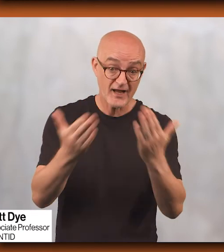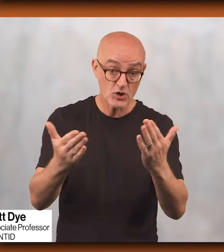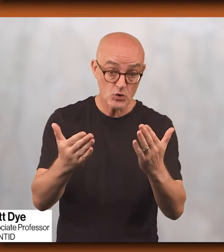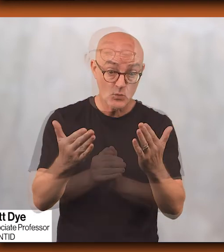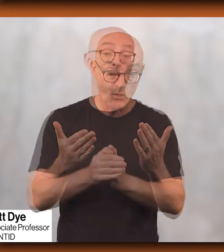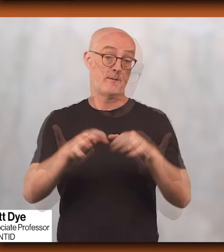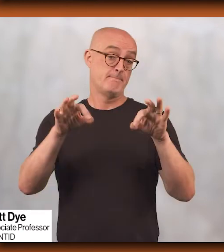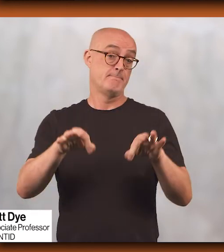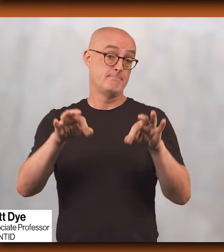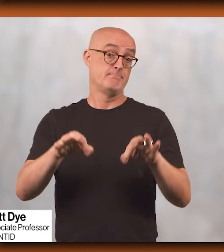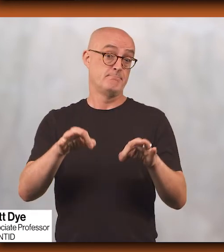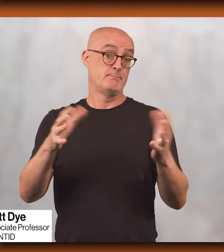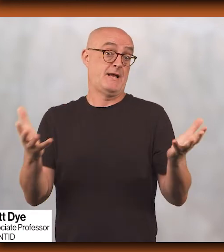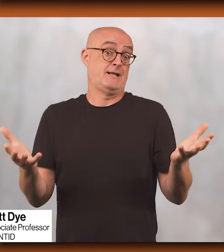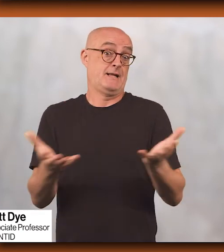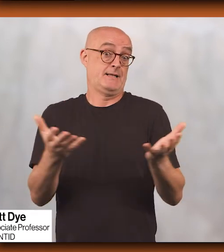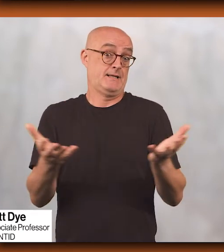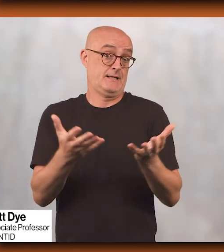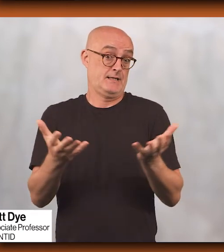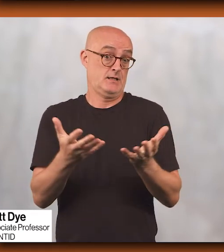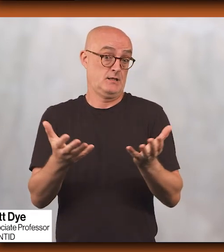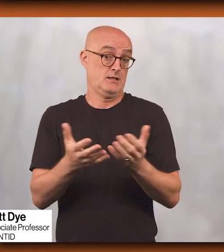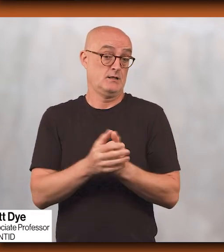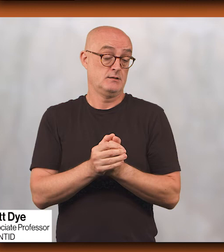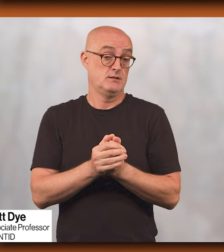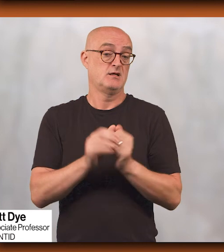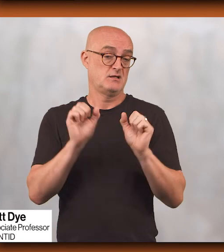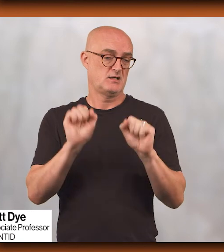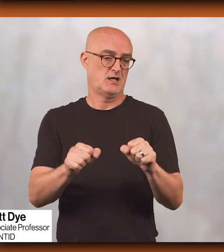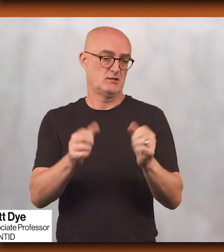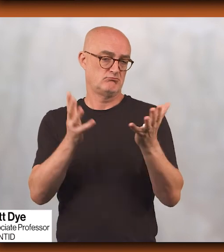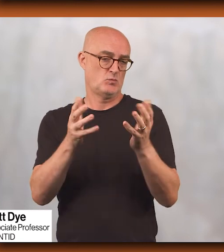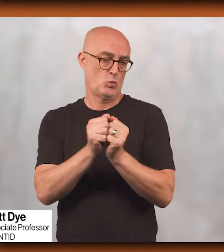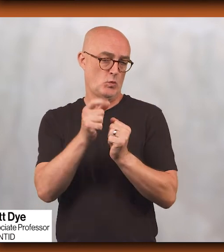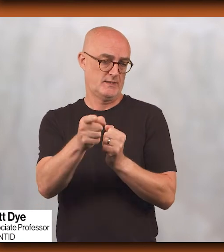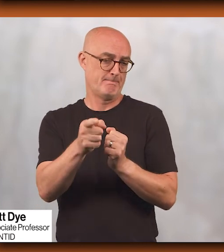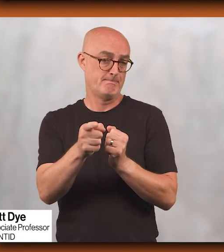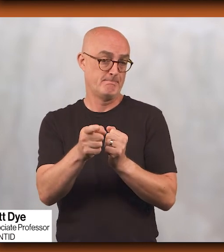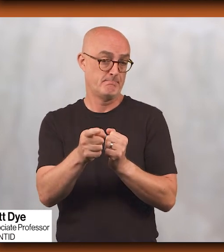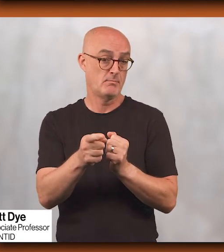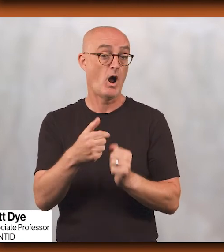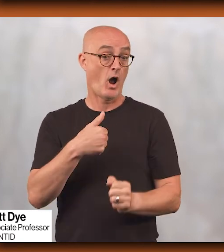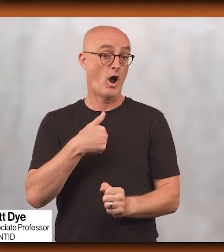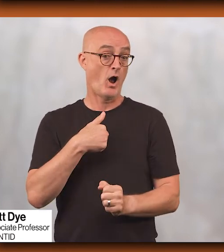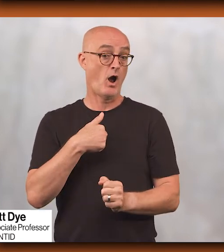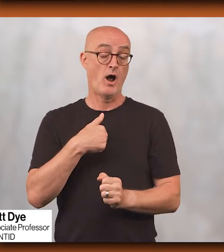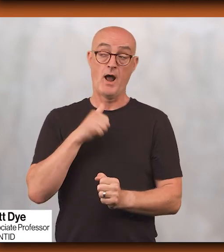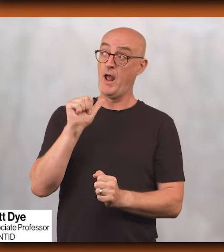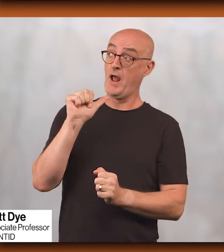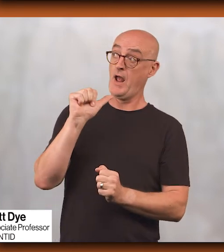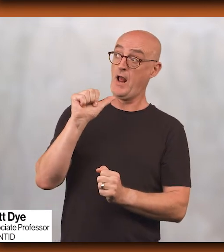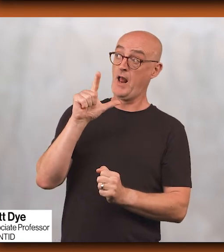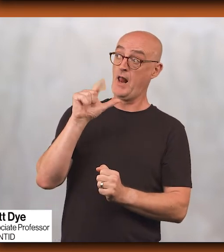if you have any questions or would like to talk to someone in person about this work. I'm also going to be available all week,